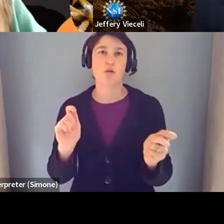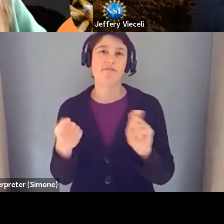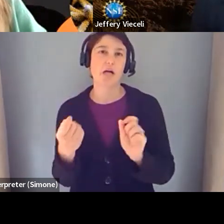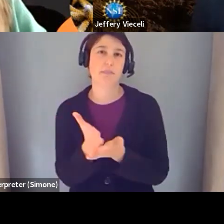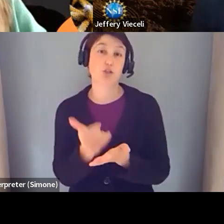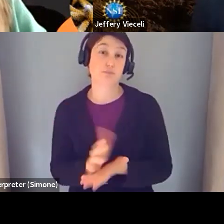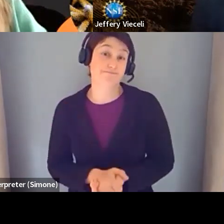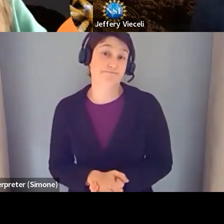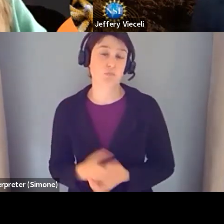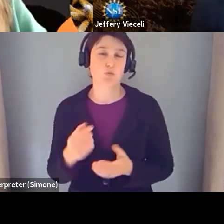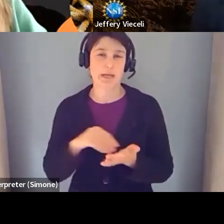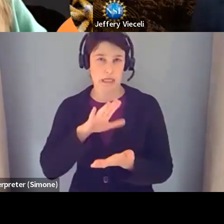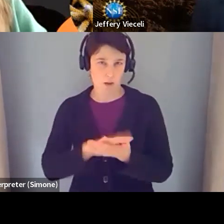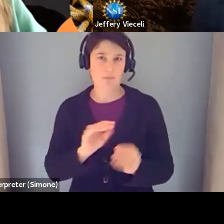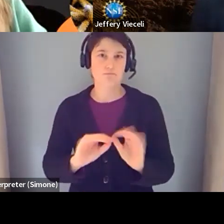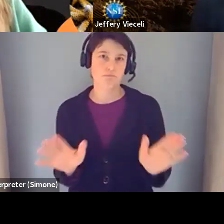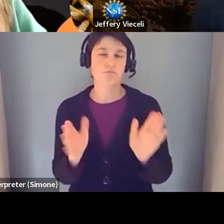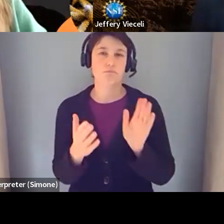just so we can document and budget justification.